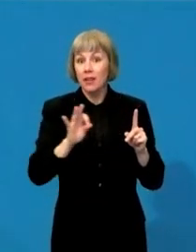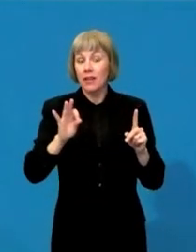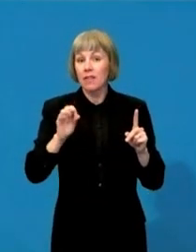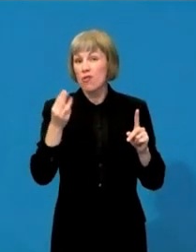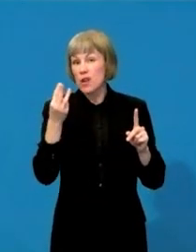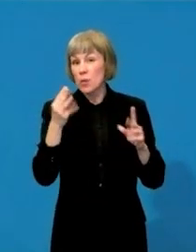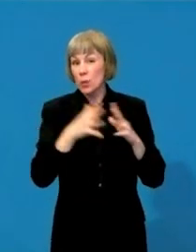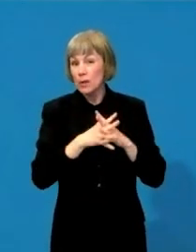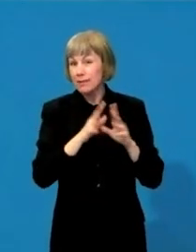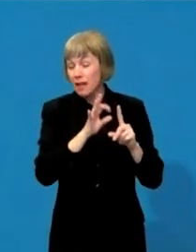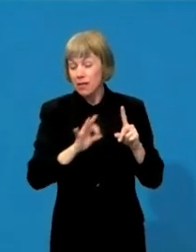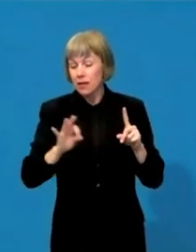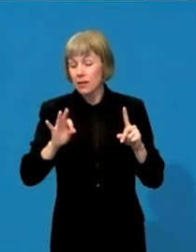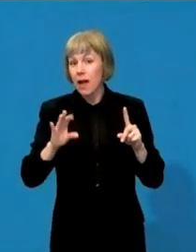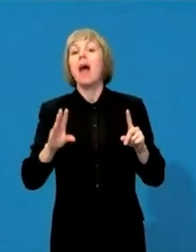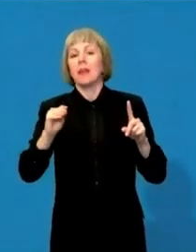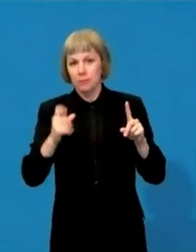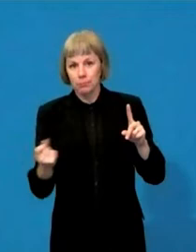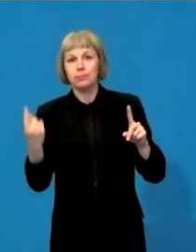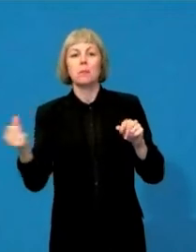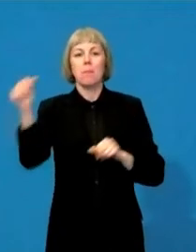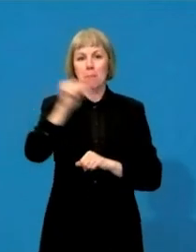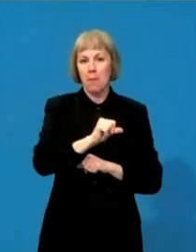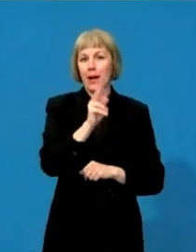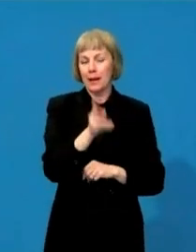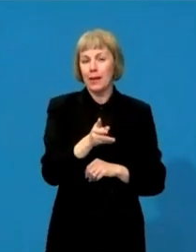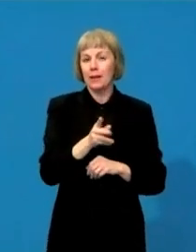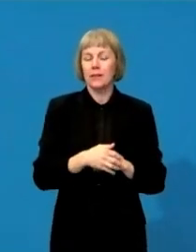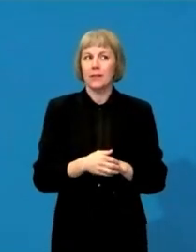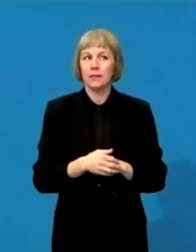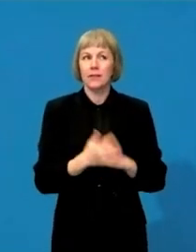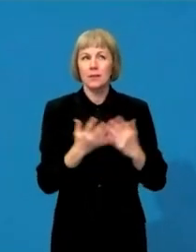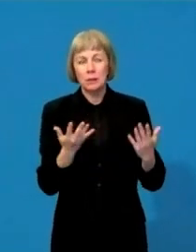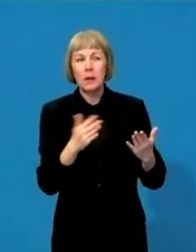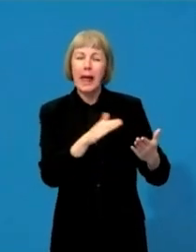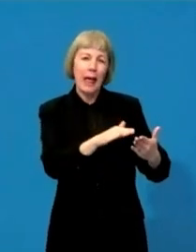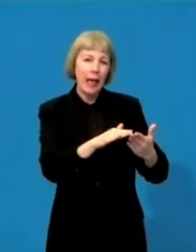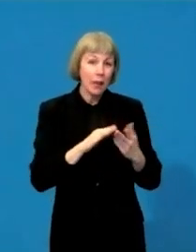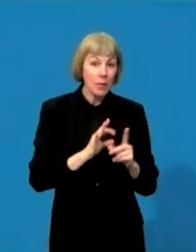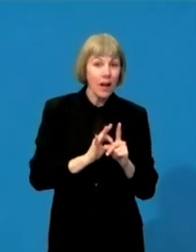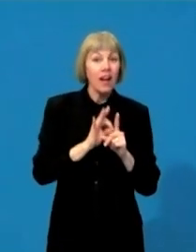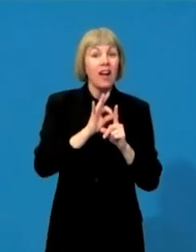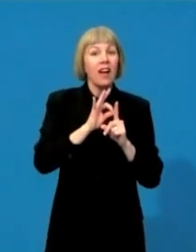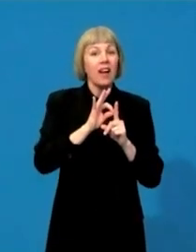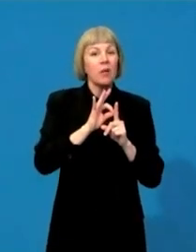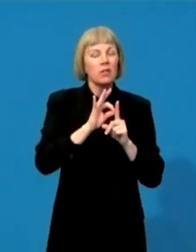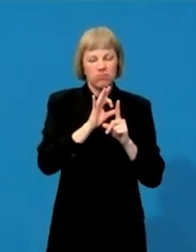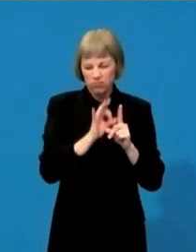So, it's like - it makes a difference, but then it doesn't really, because it's not a